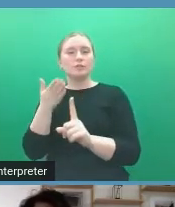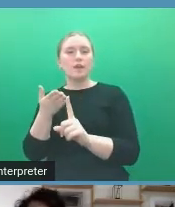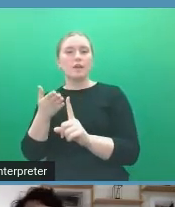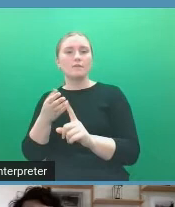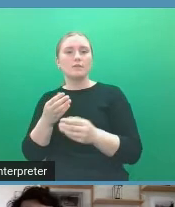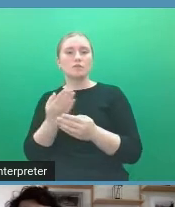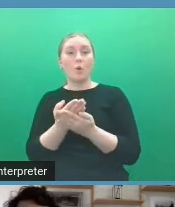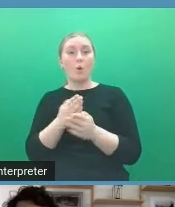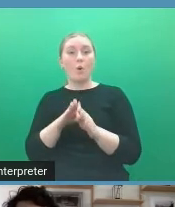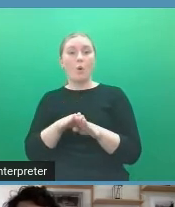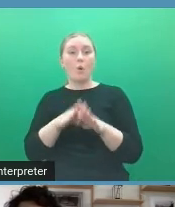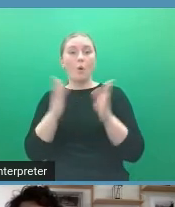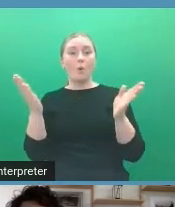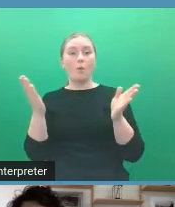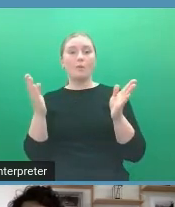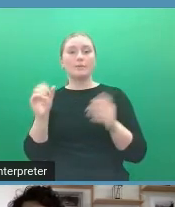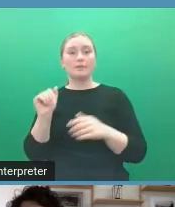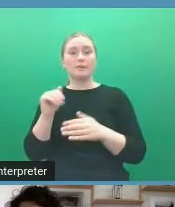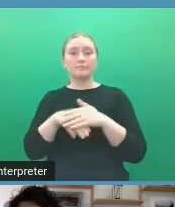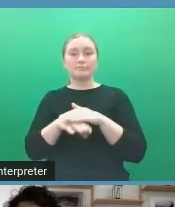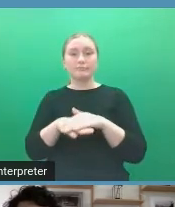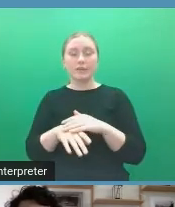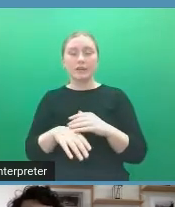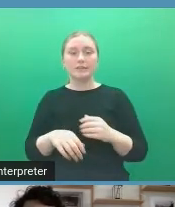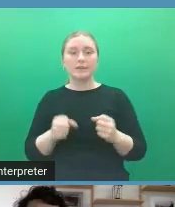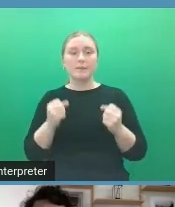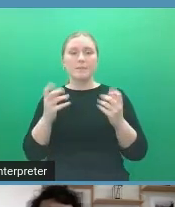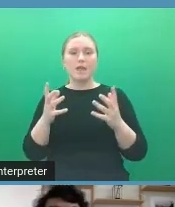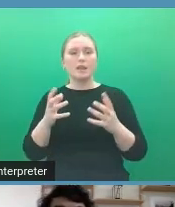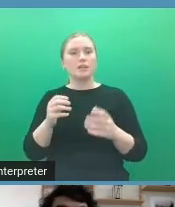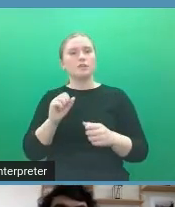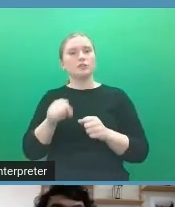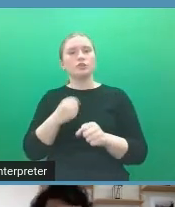in the cultural sector over the last say eight years but really gaining a lot of traction the